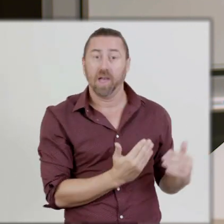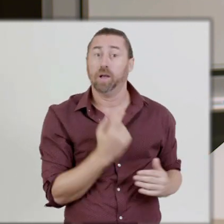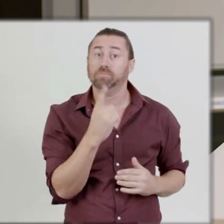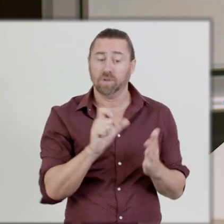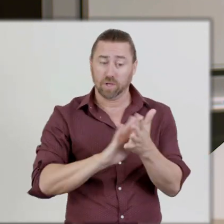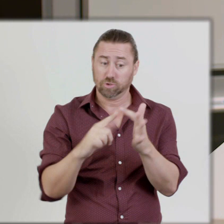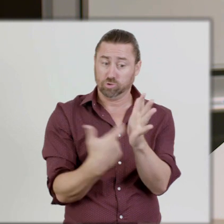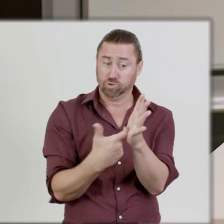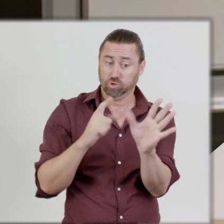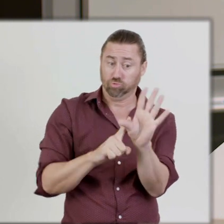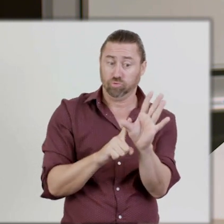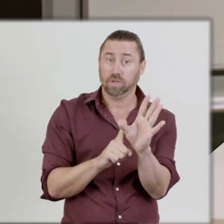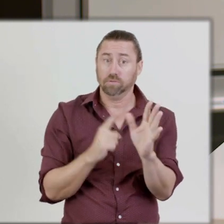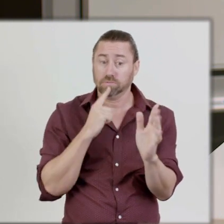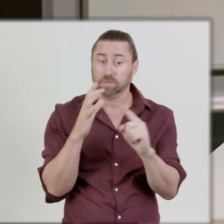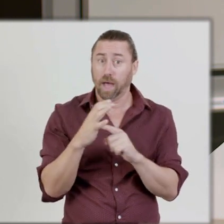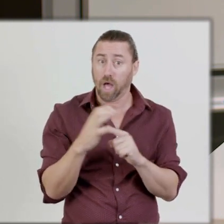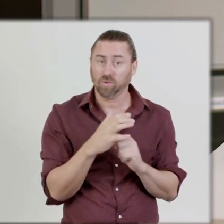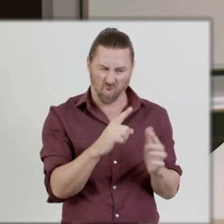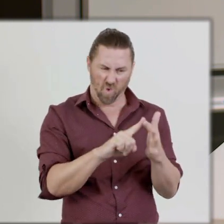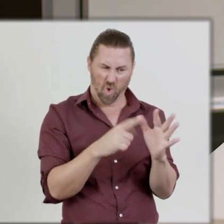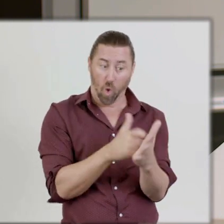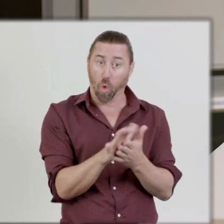Let's start by using a cherry tomato to represent the Earth.